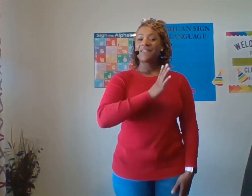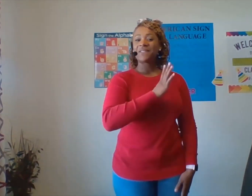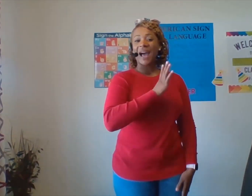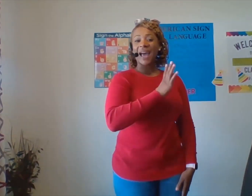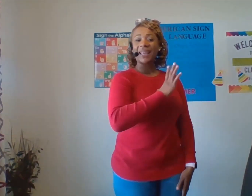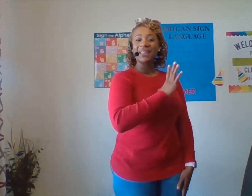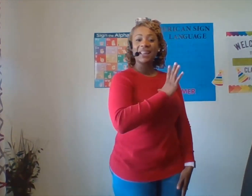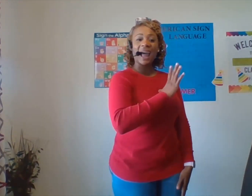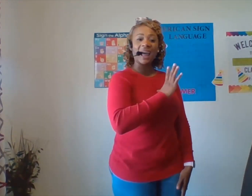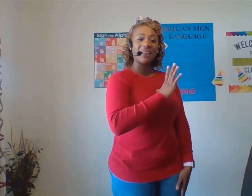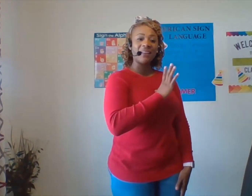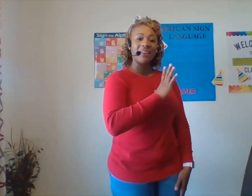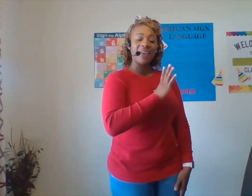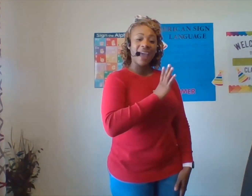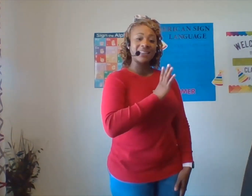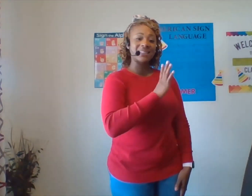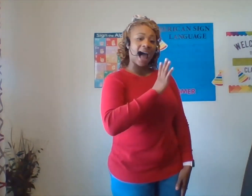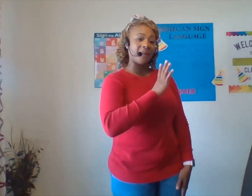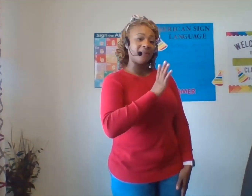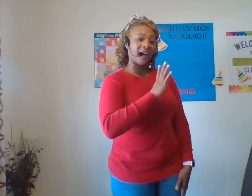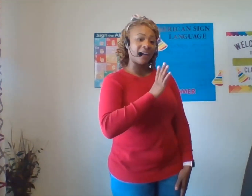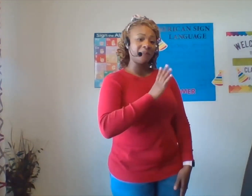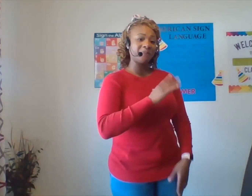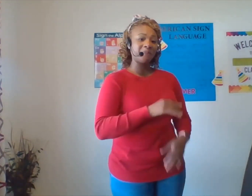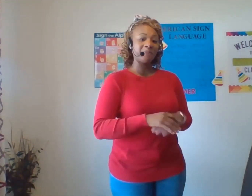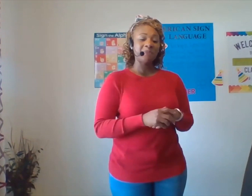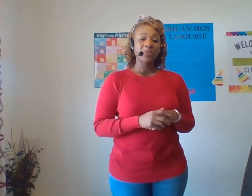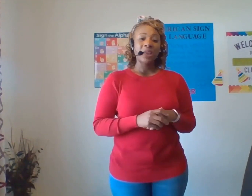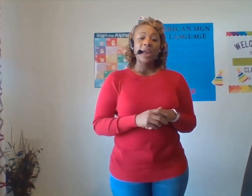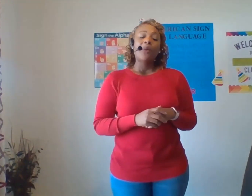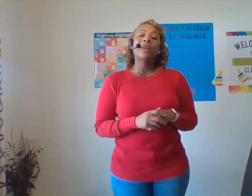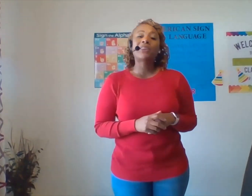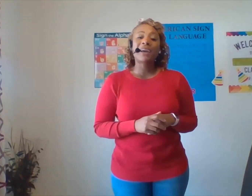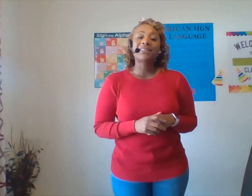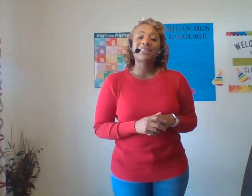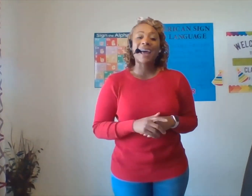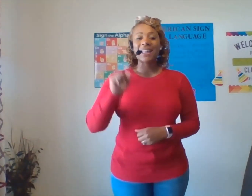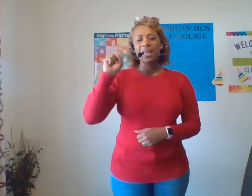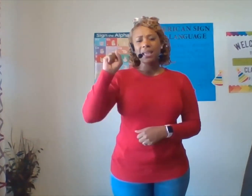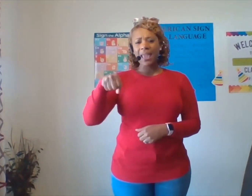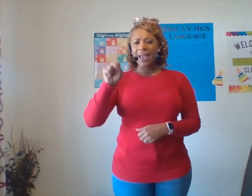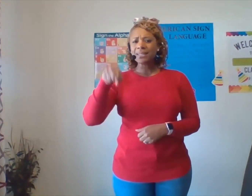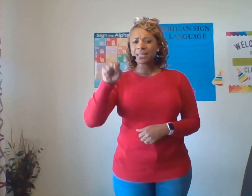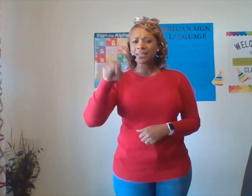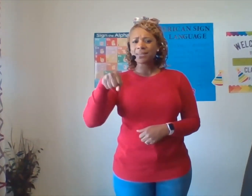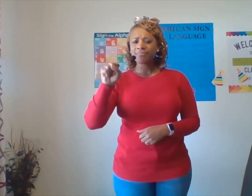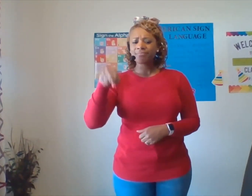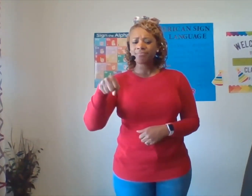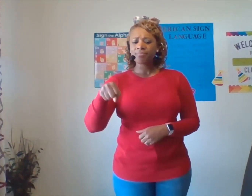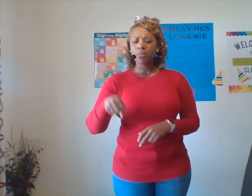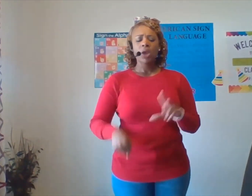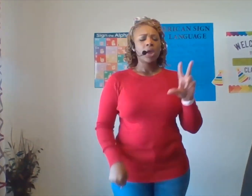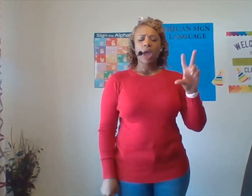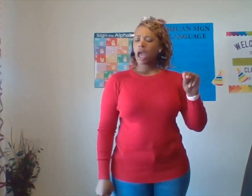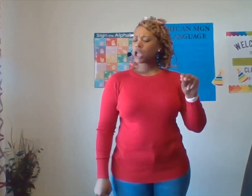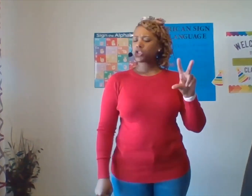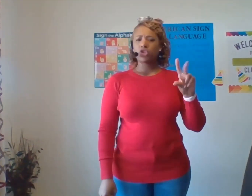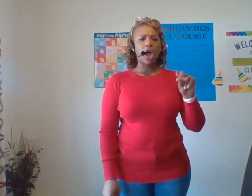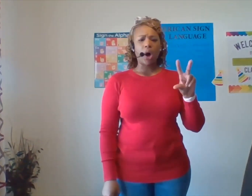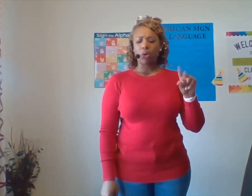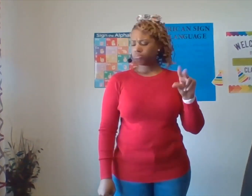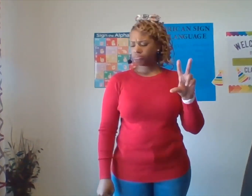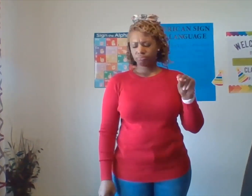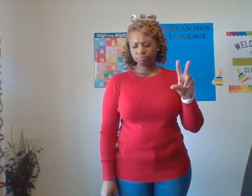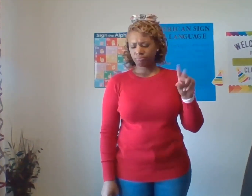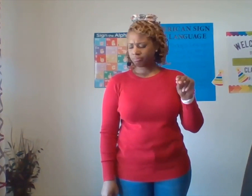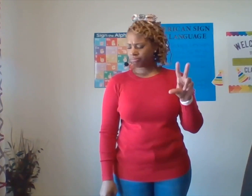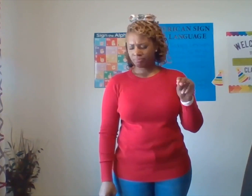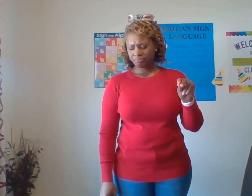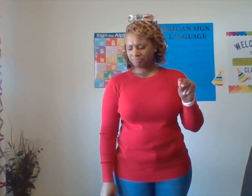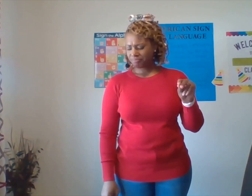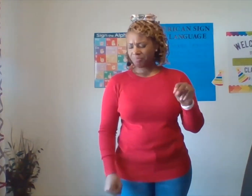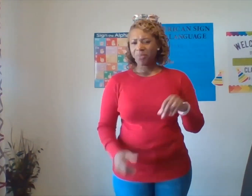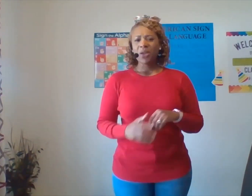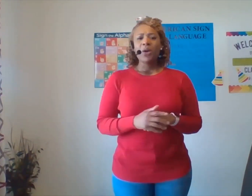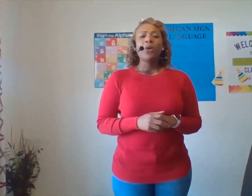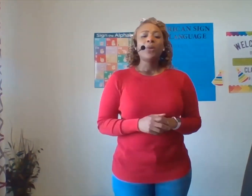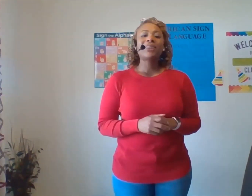fine as an I'm fine we learned how to sign yes and no we